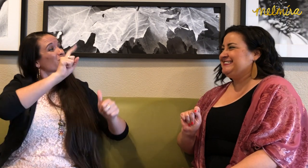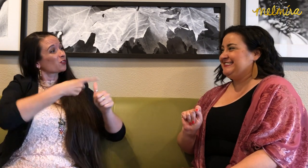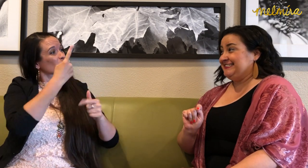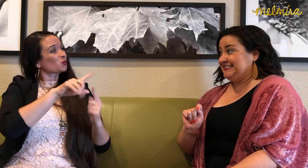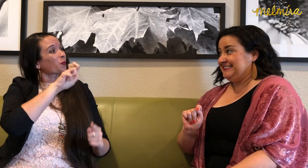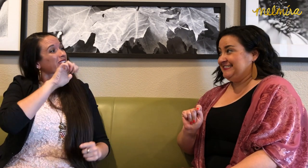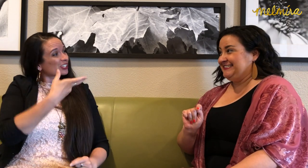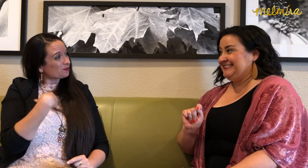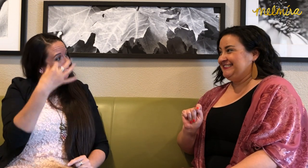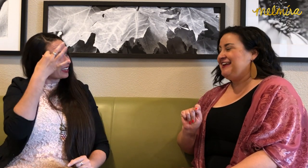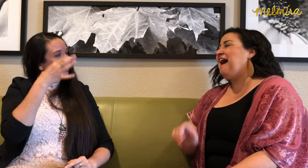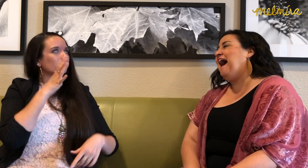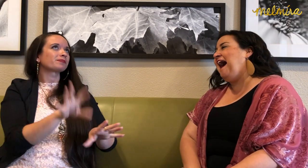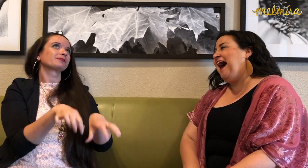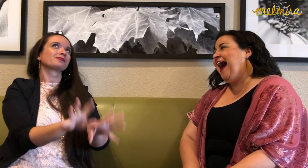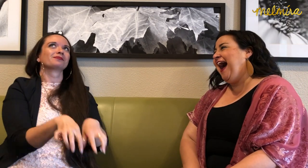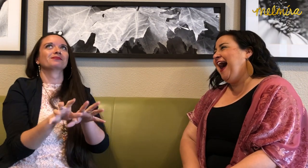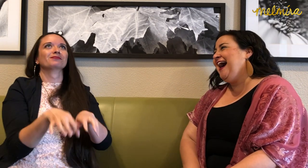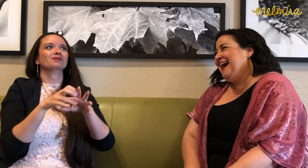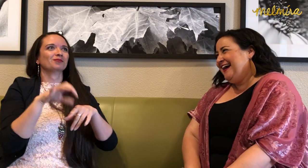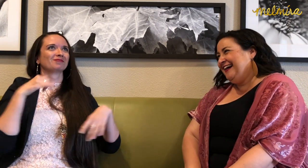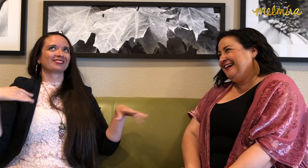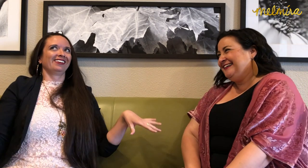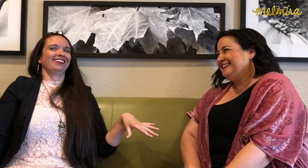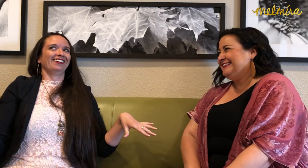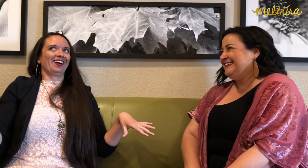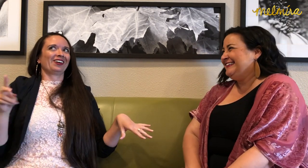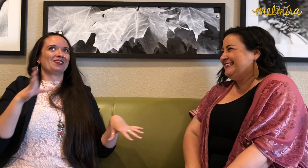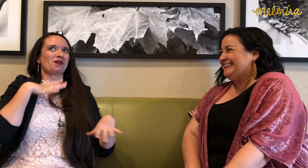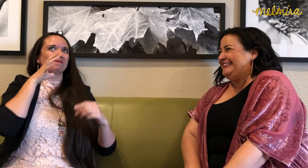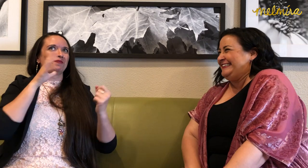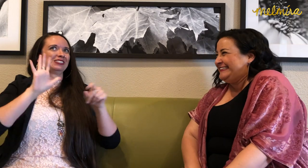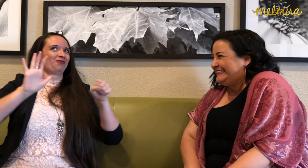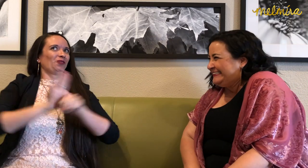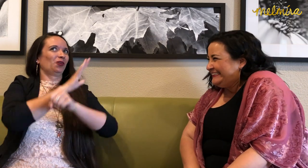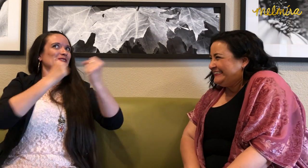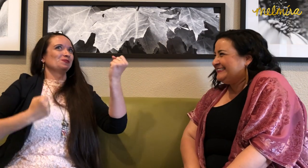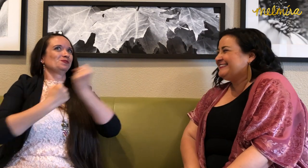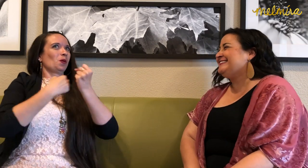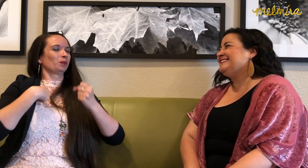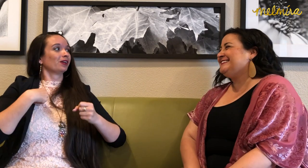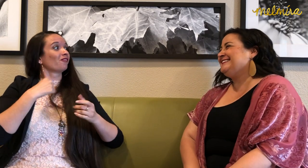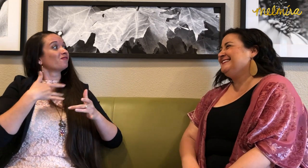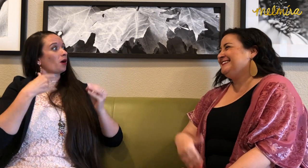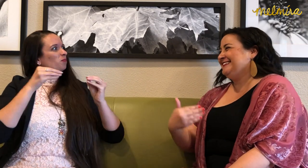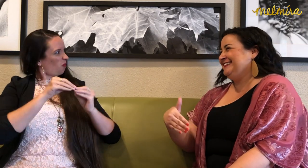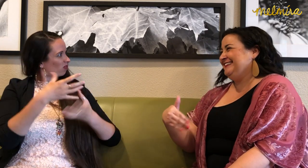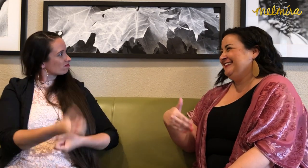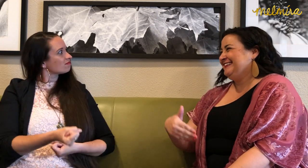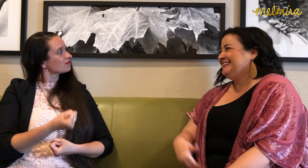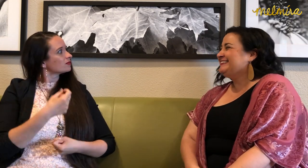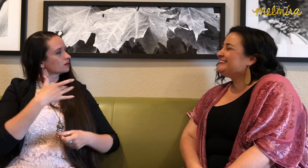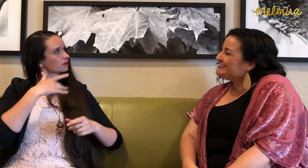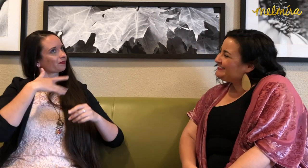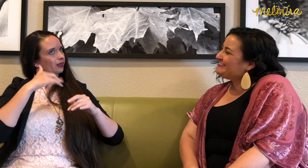So my mom bleached my hair. I was like, ok, my mom fully supports me! I felt more confident.